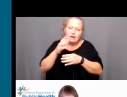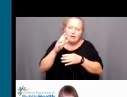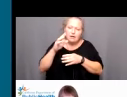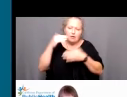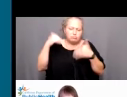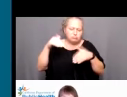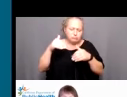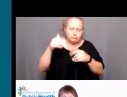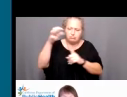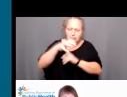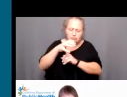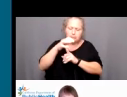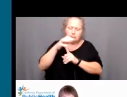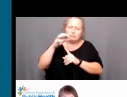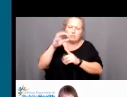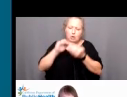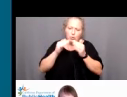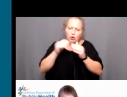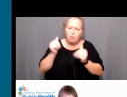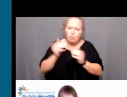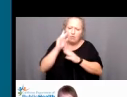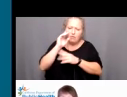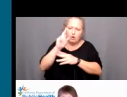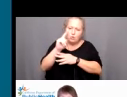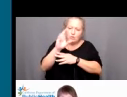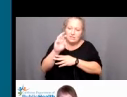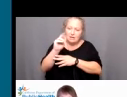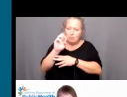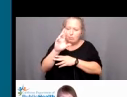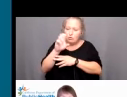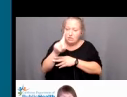Approach of the UC Merced farm worker health study,